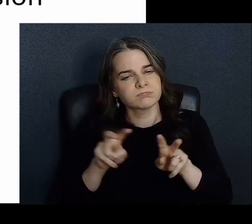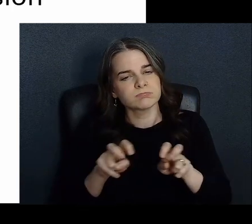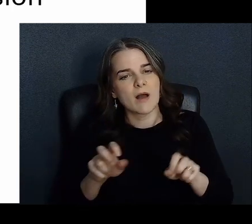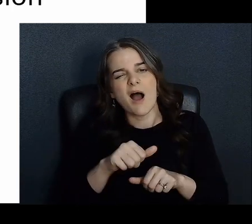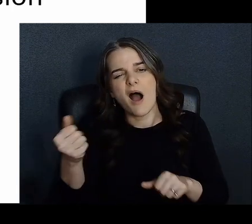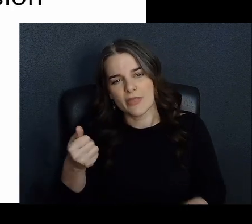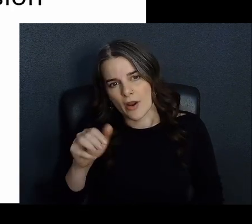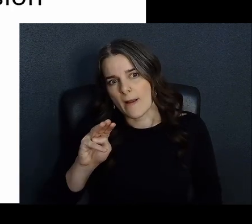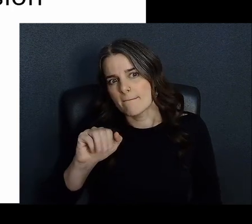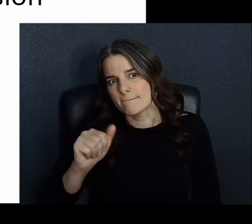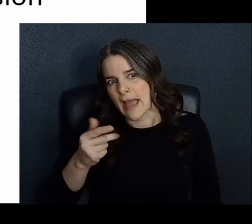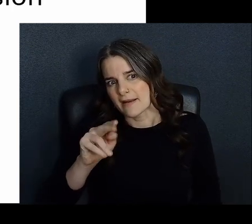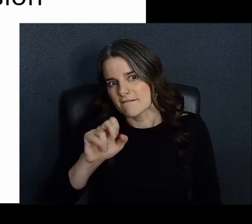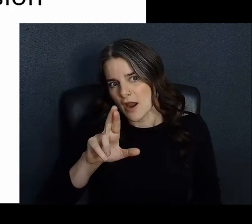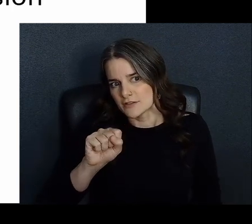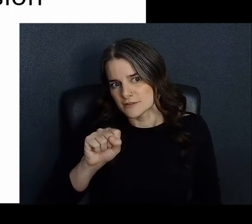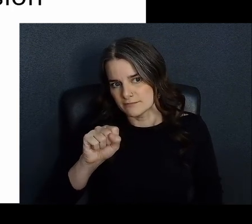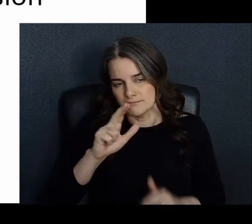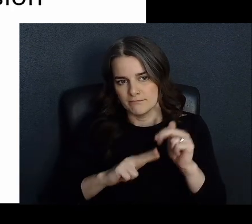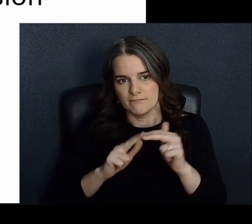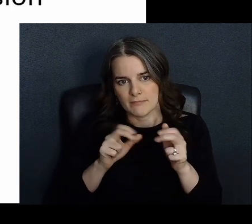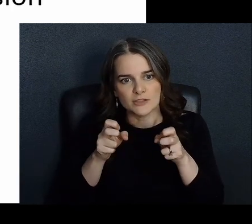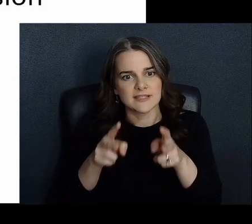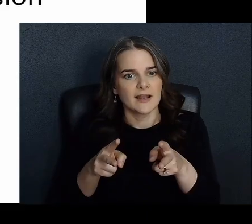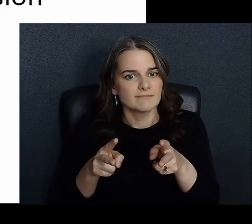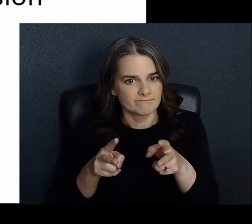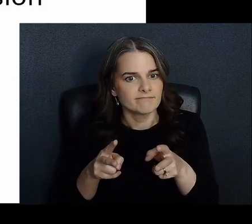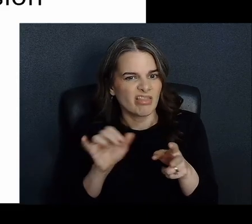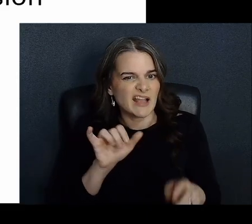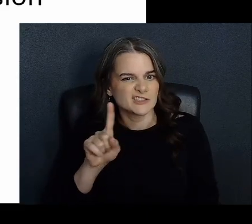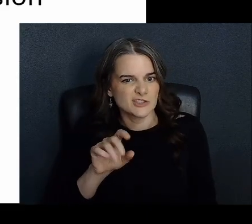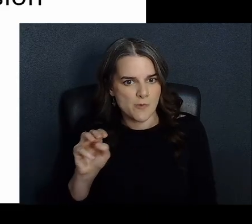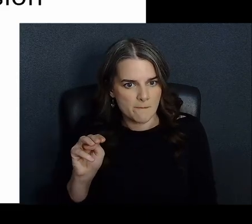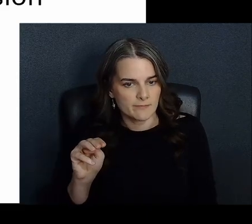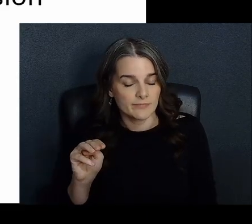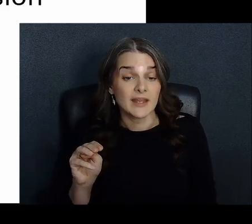are built in like Zoom. Likewise, with the text to speech,